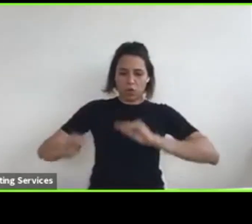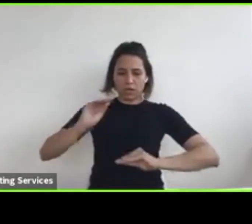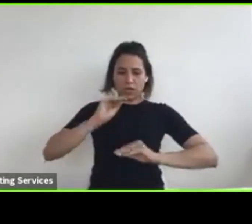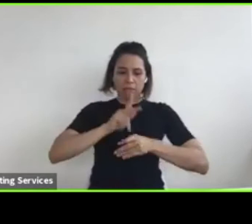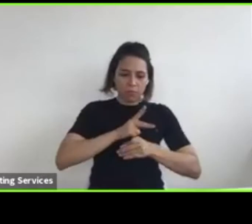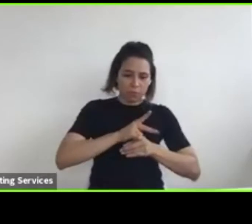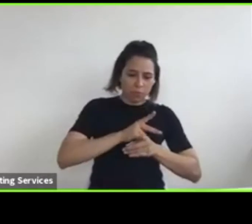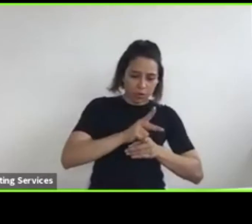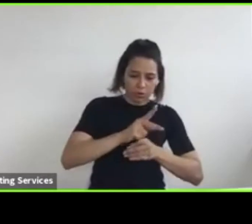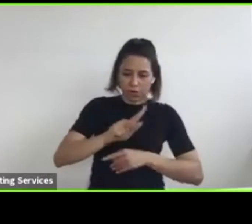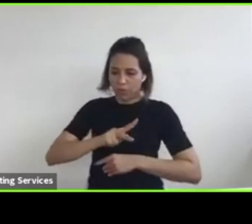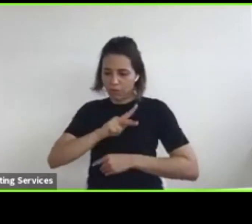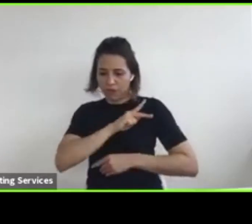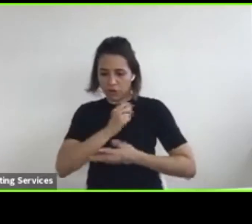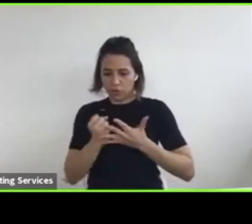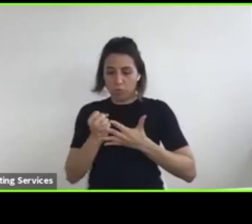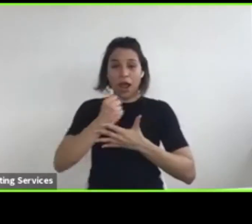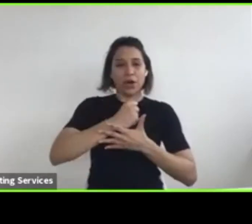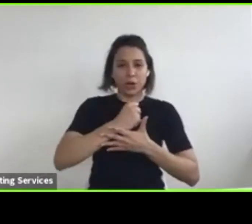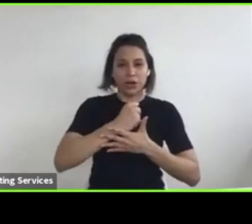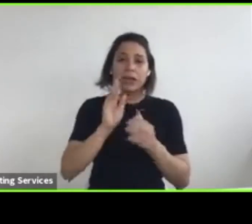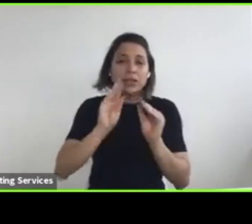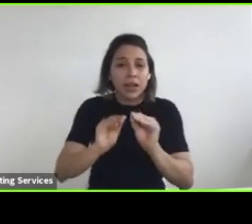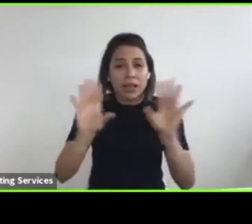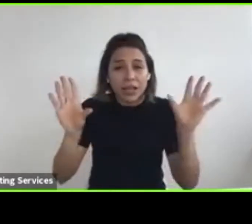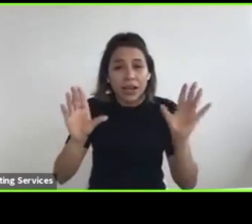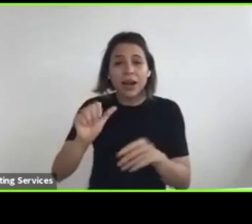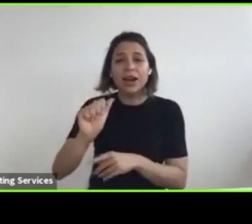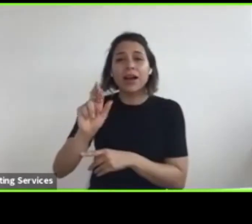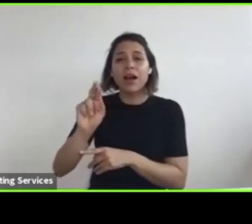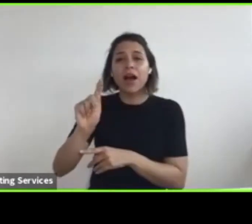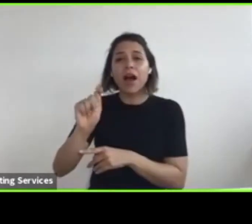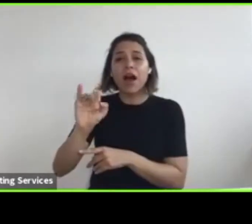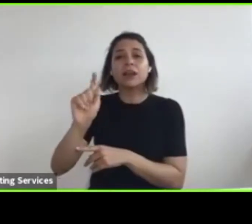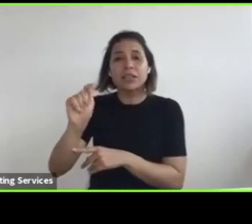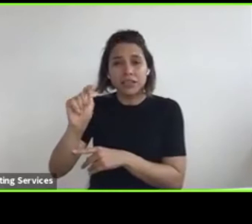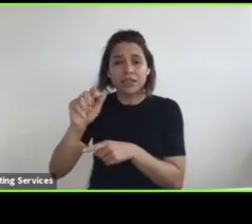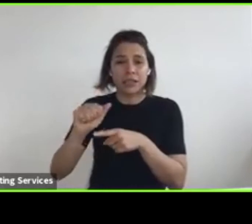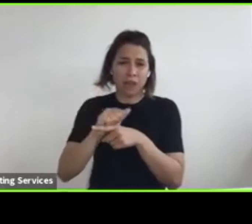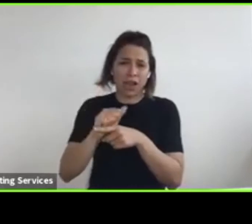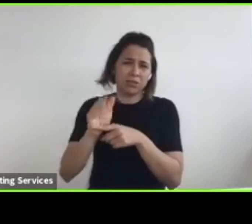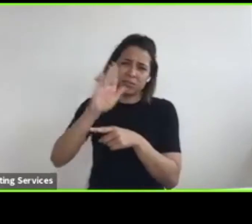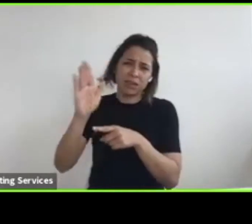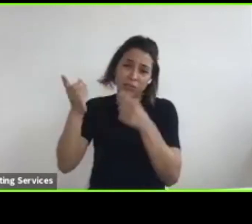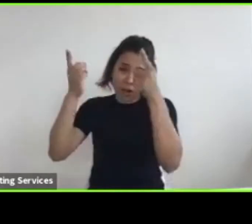CLEAR THAT ARTISTIC PRACTICE CANNOT AND HAS NEVER EXISTED IN AN APOLITICAL VACUUM. AND IT'S OUR